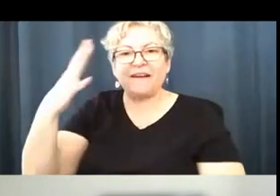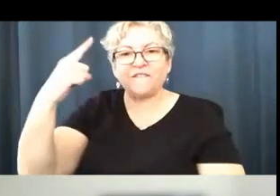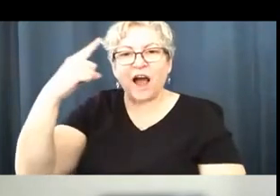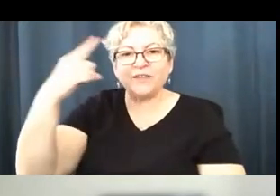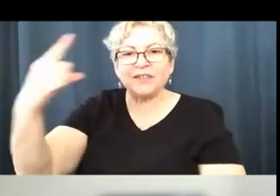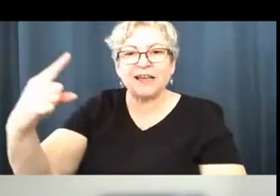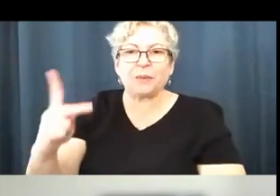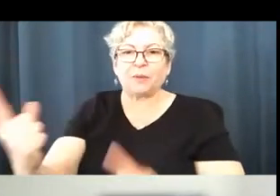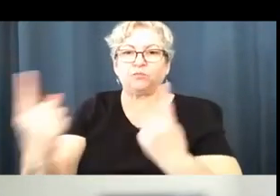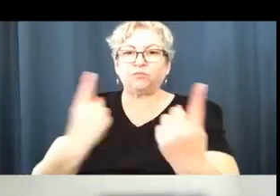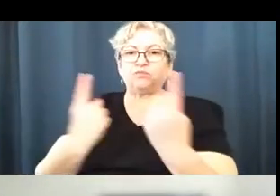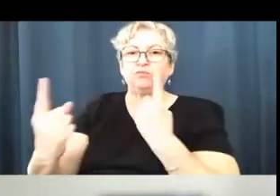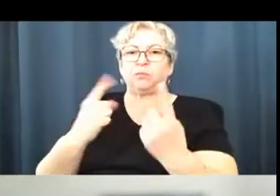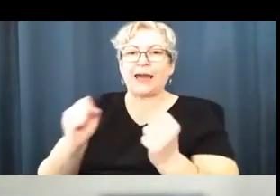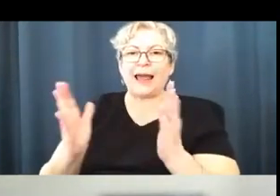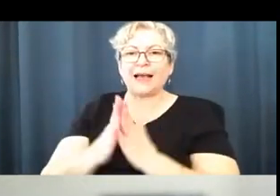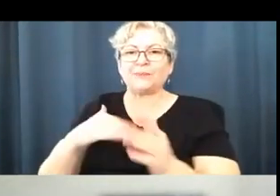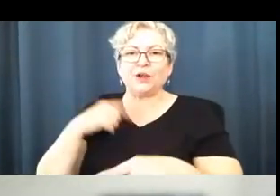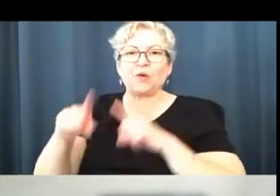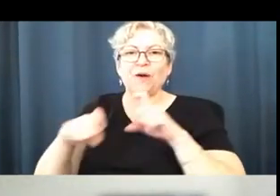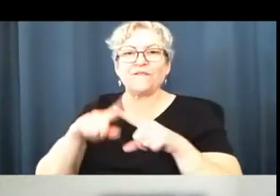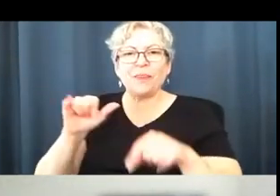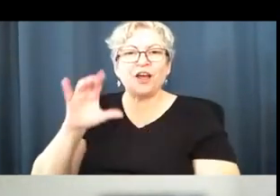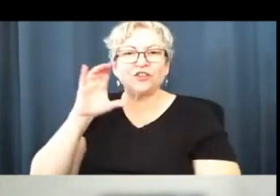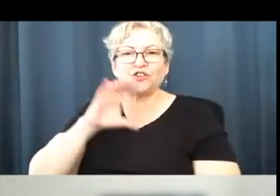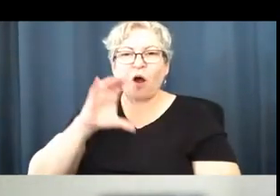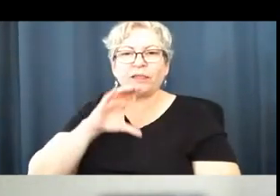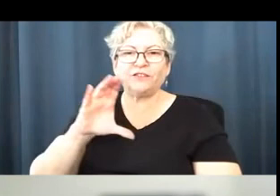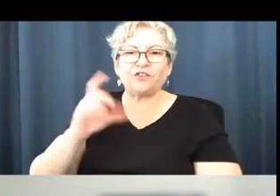But that really, really worked, again. Yeah.